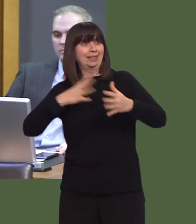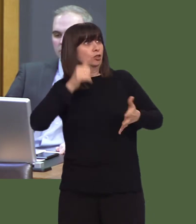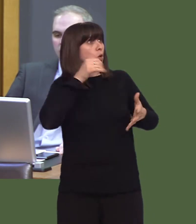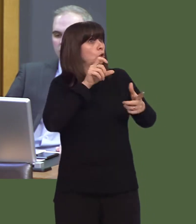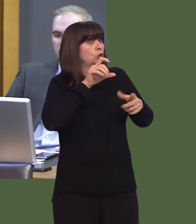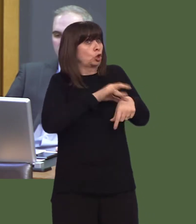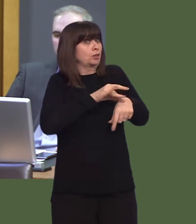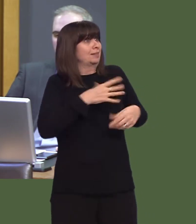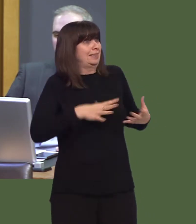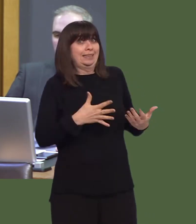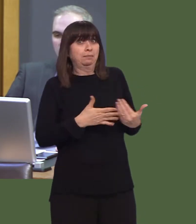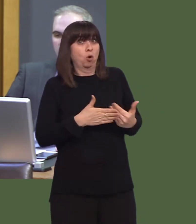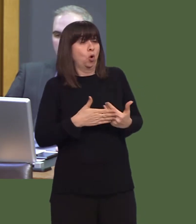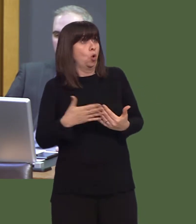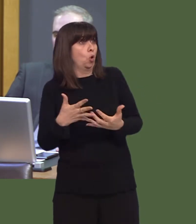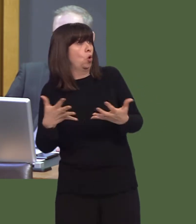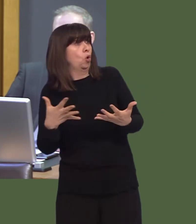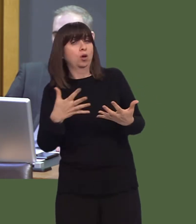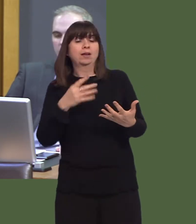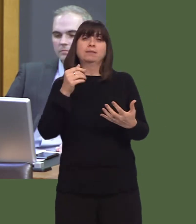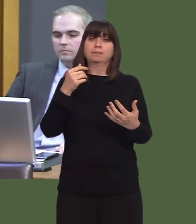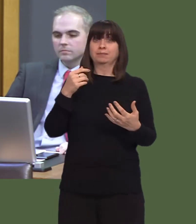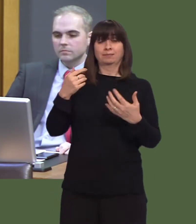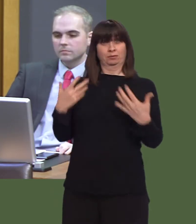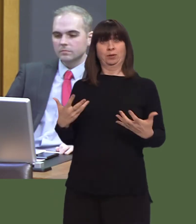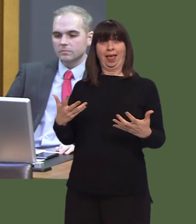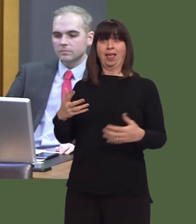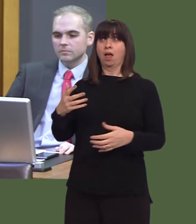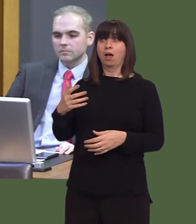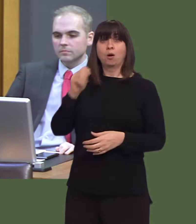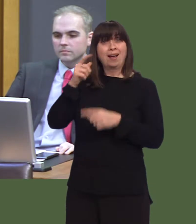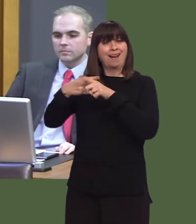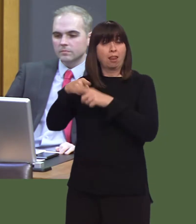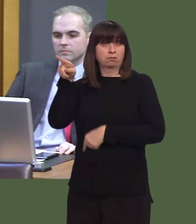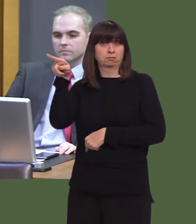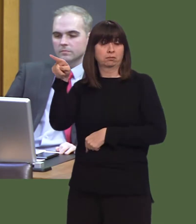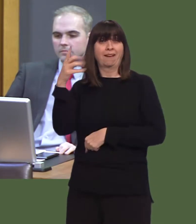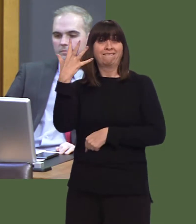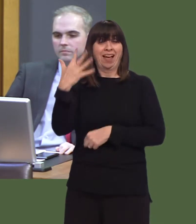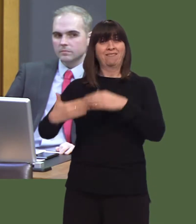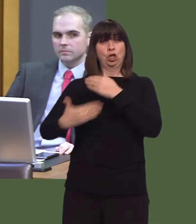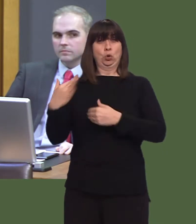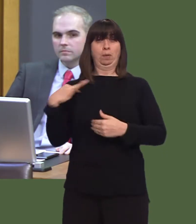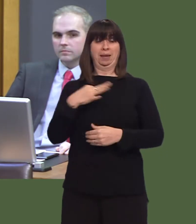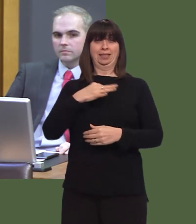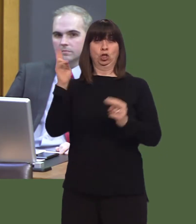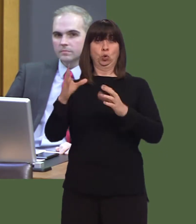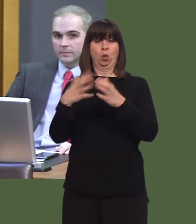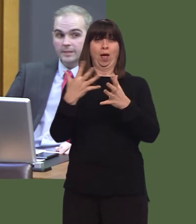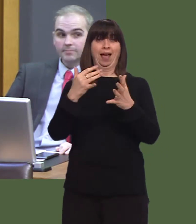Today, we've seen plans to unveil five new medical schools in England at Sunderland,